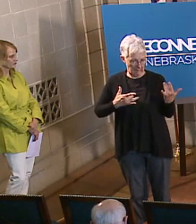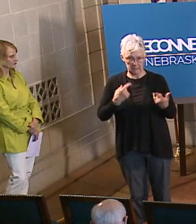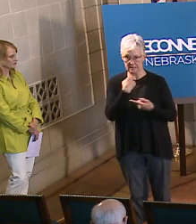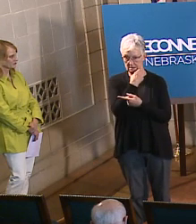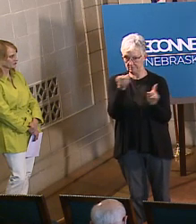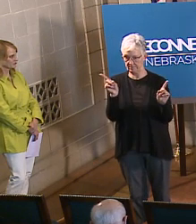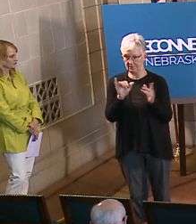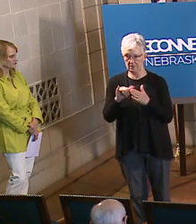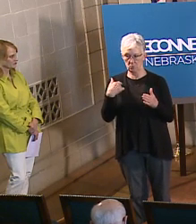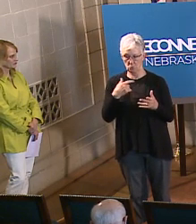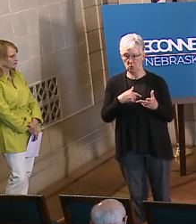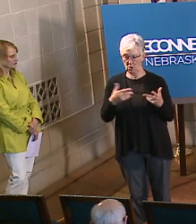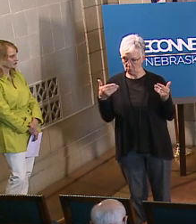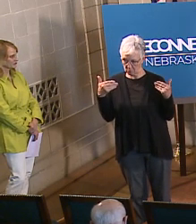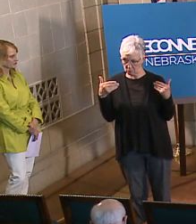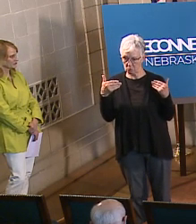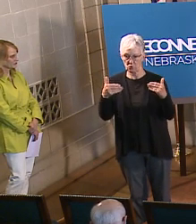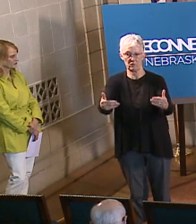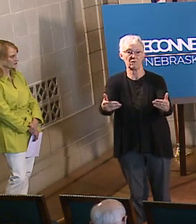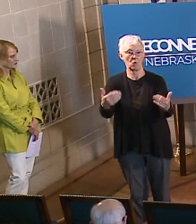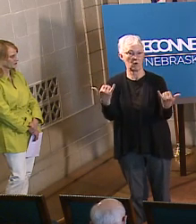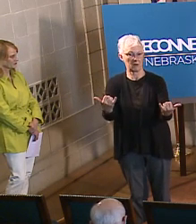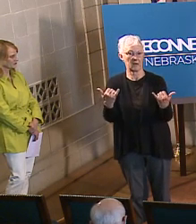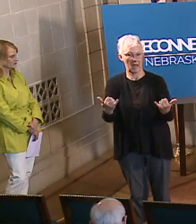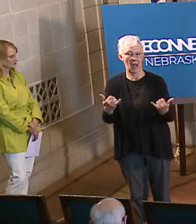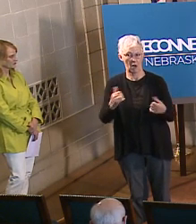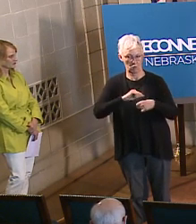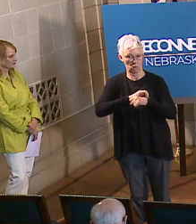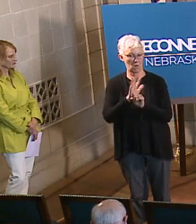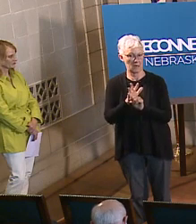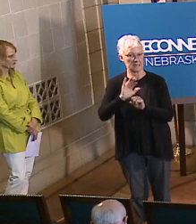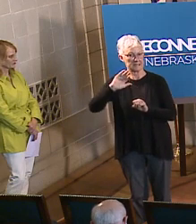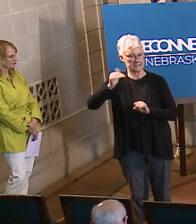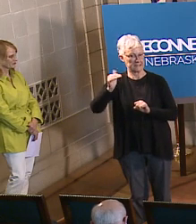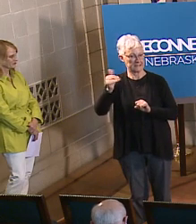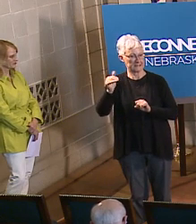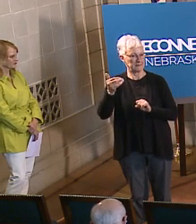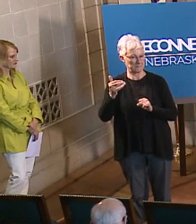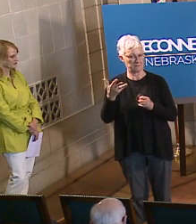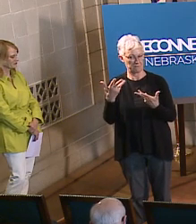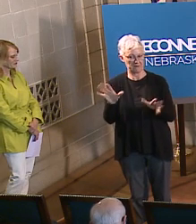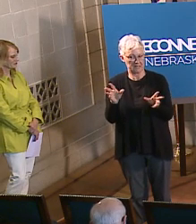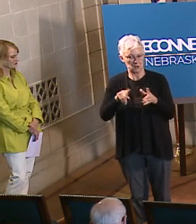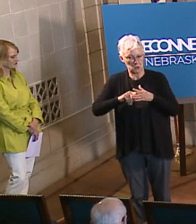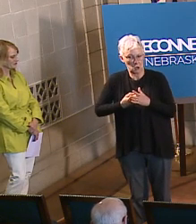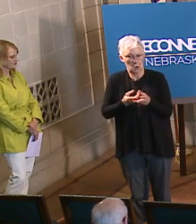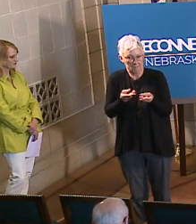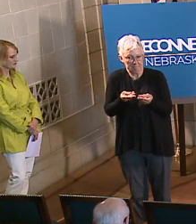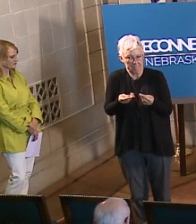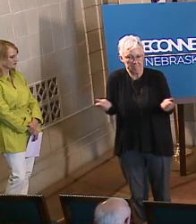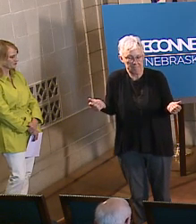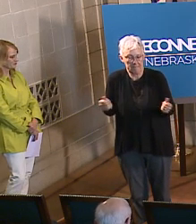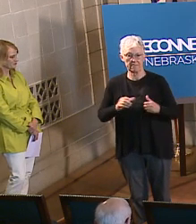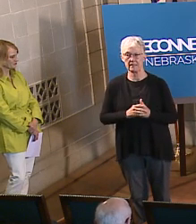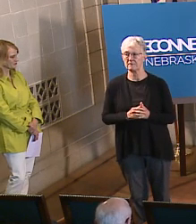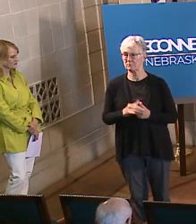TO MAKE ANNOUNCEMENTS WITH